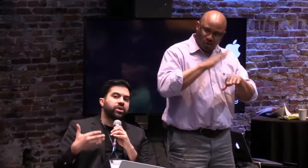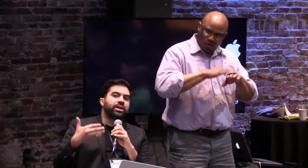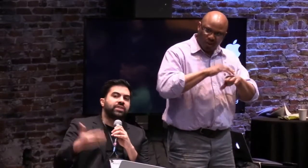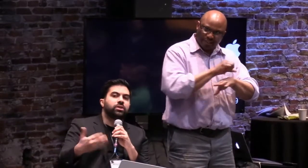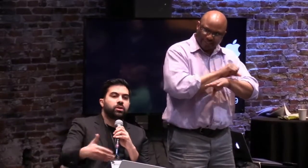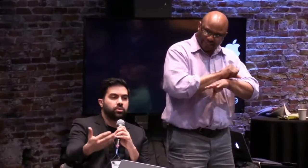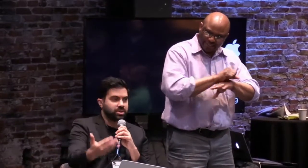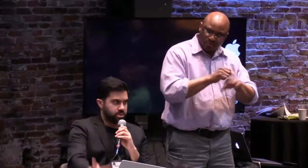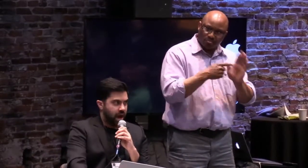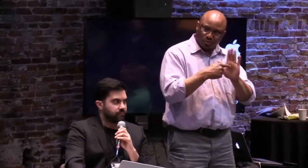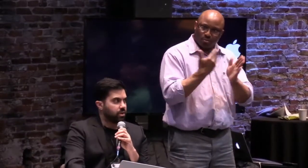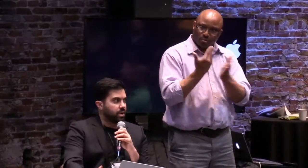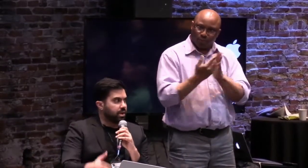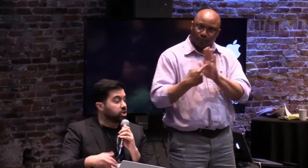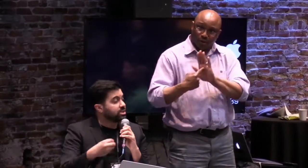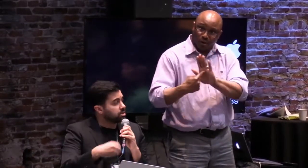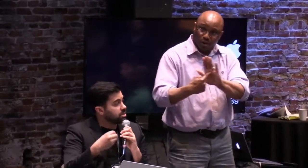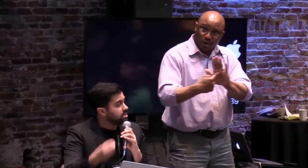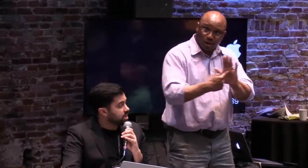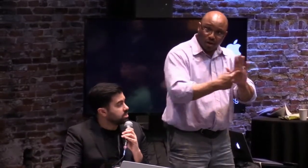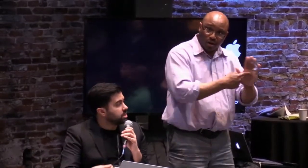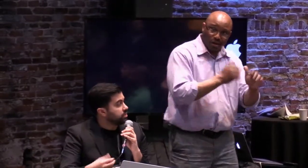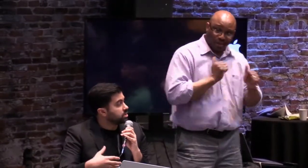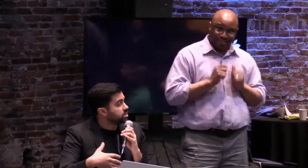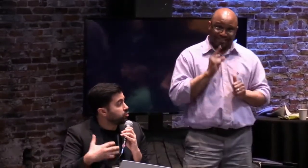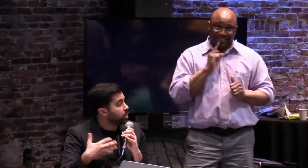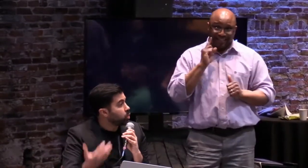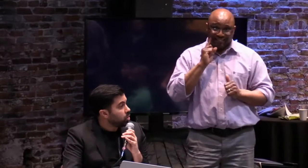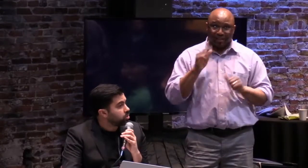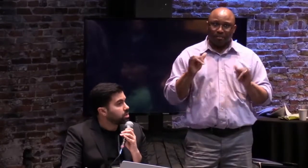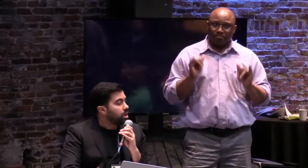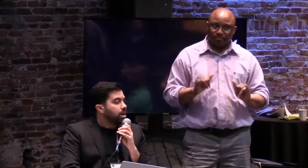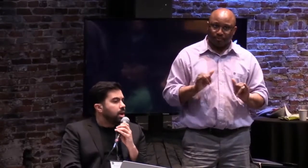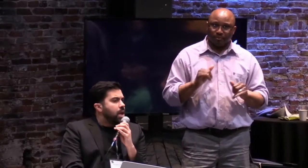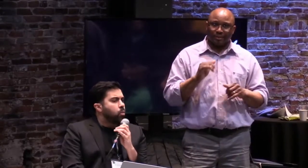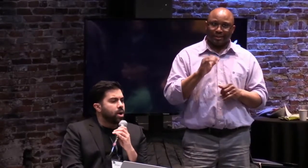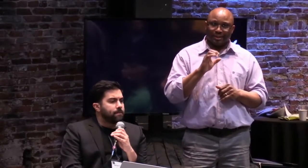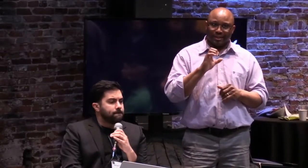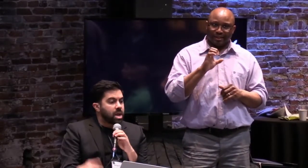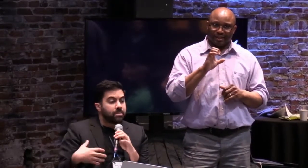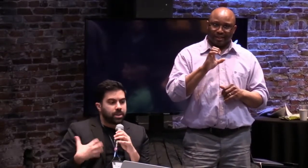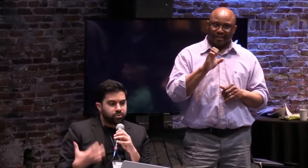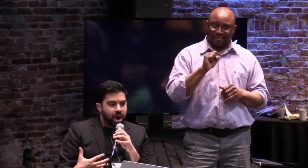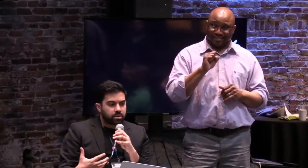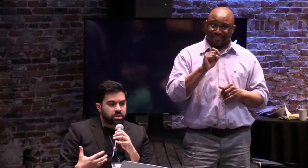that even though he was deaf, he could still exist in this hearing world, and what made me the proudest